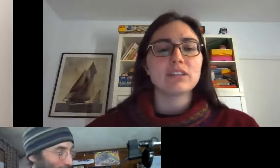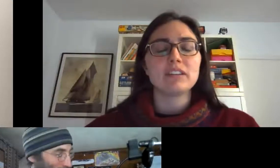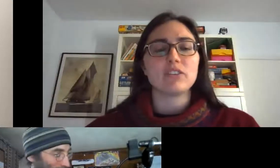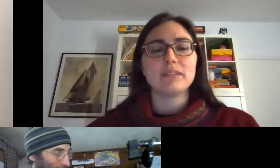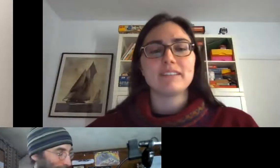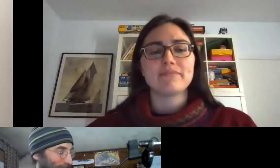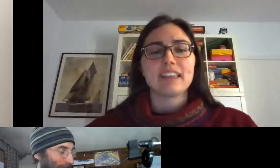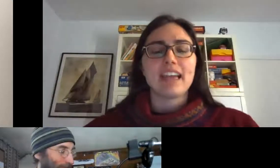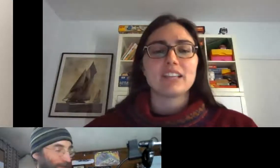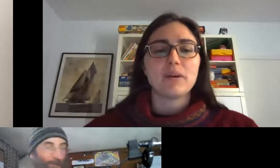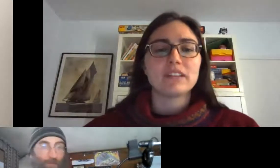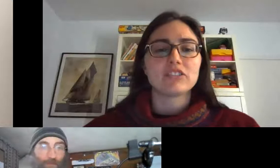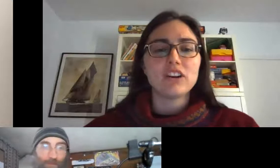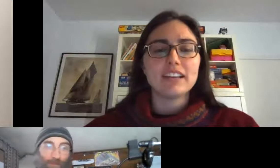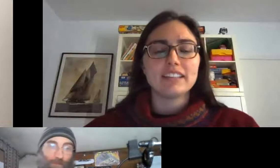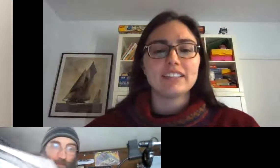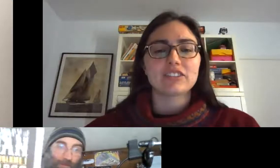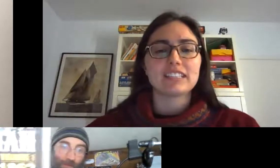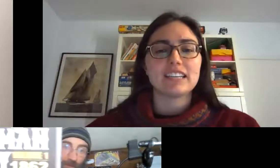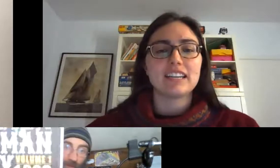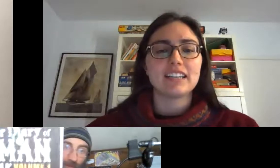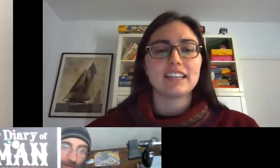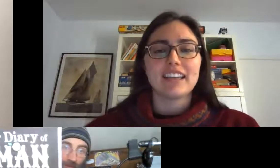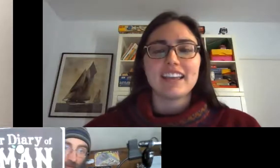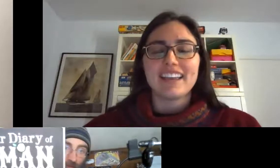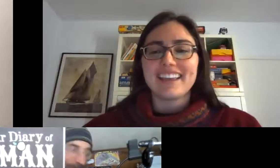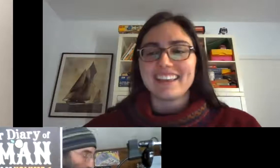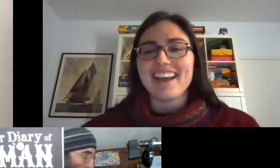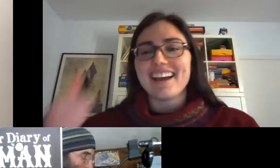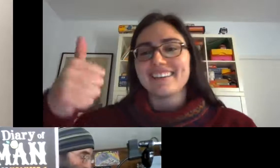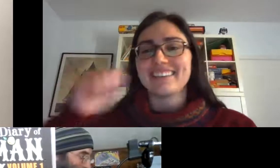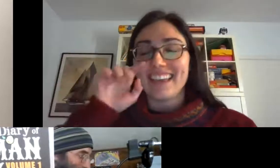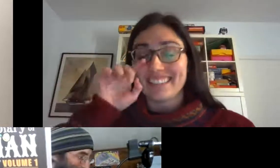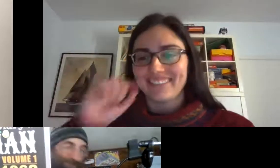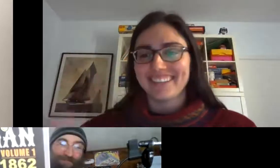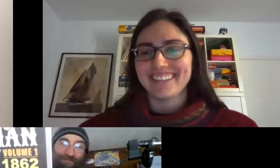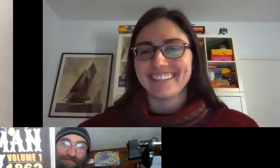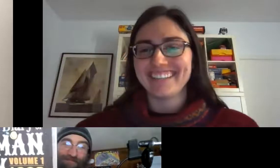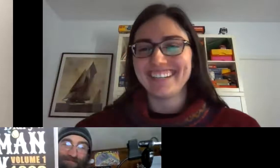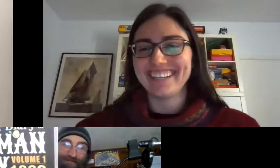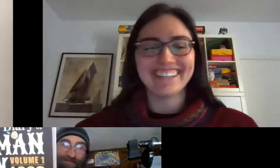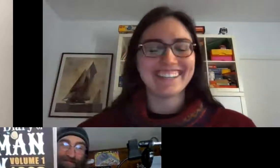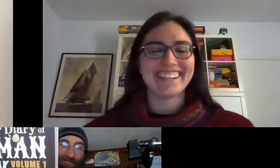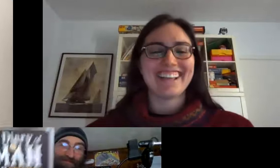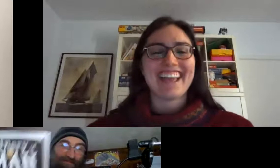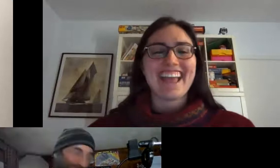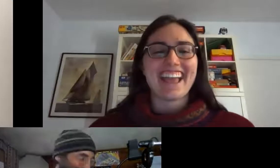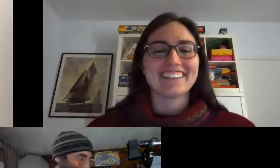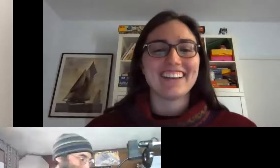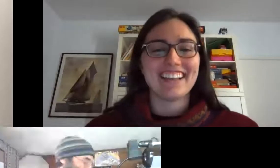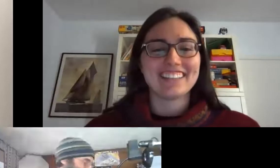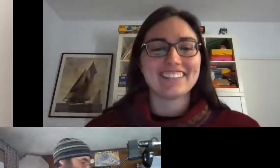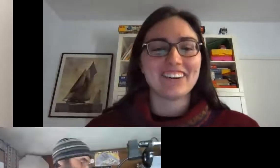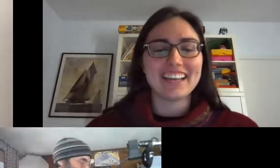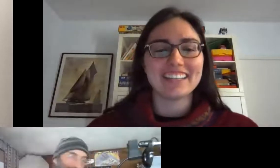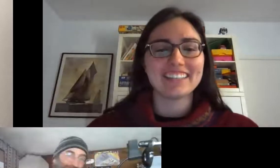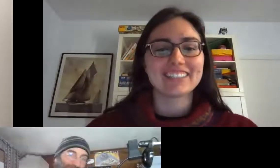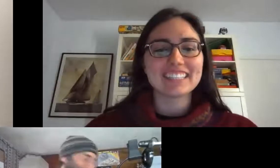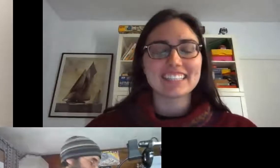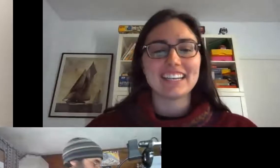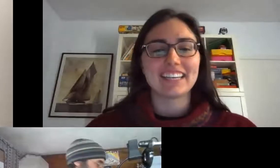Freeman Colby," as well as drawing, translating. Ah, he has-- it's very good-- as well as drawing,